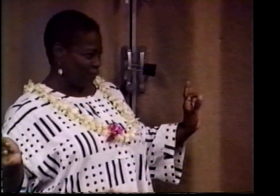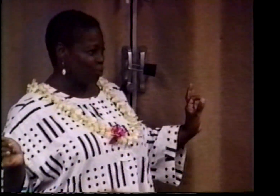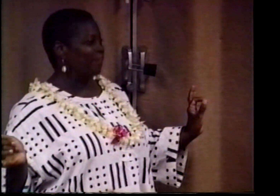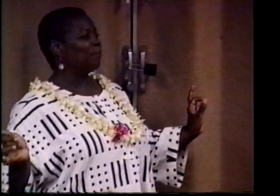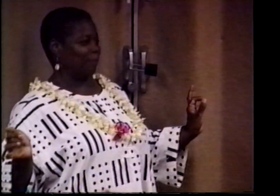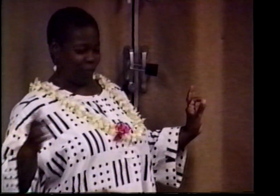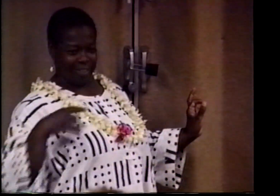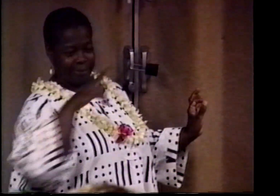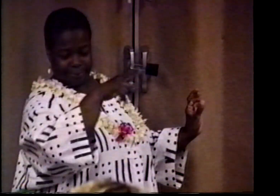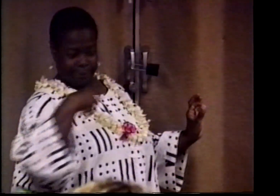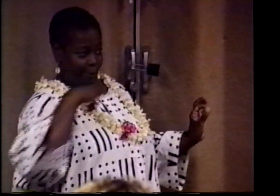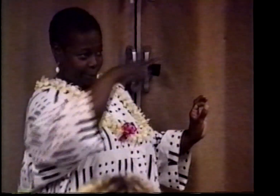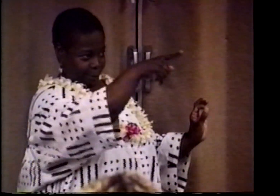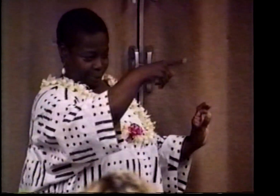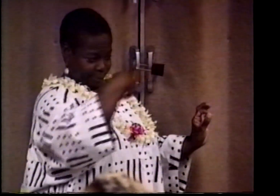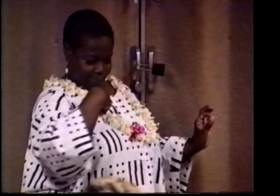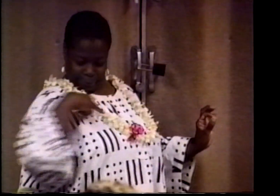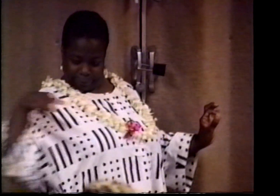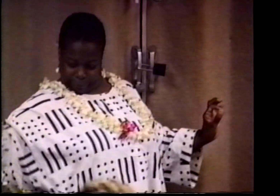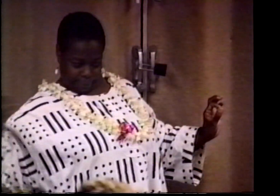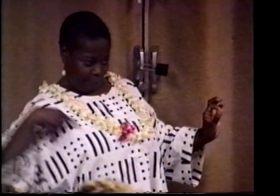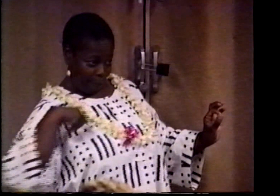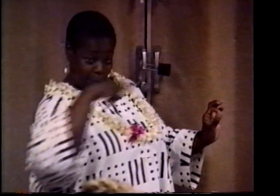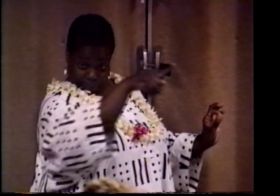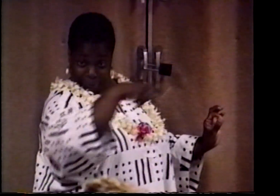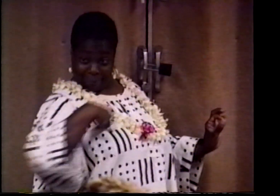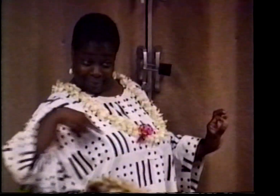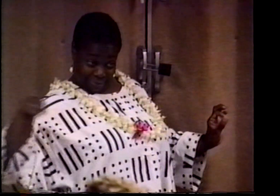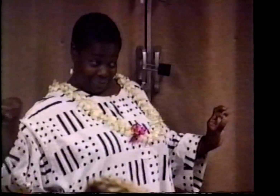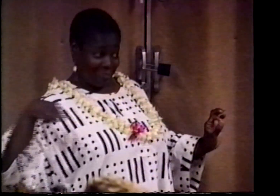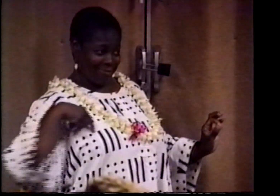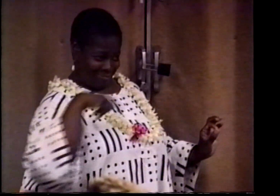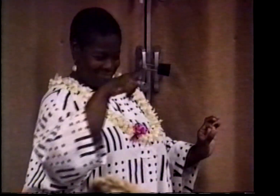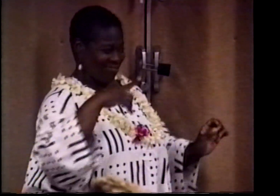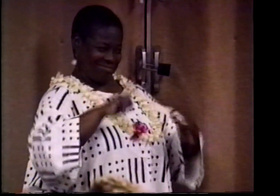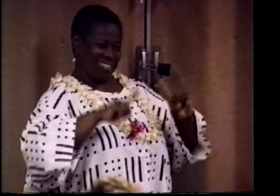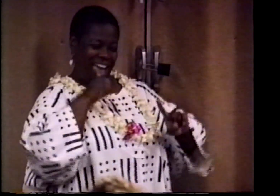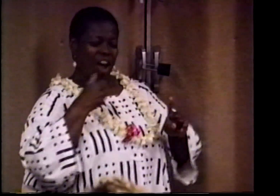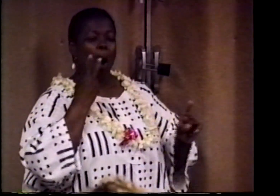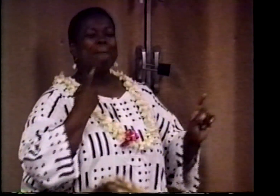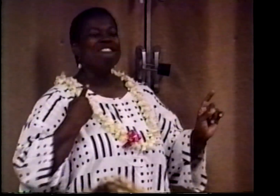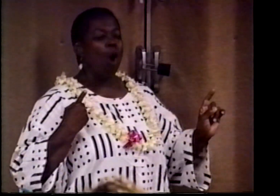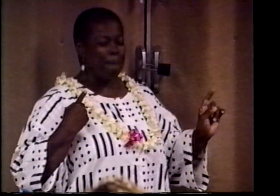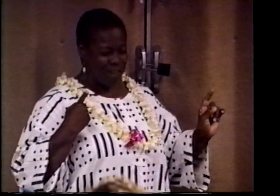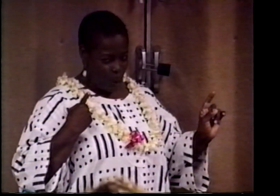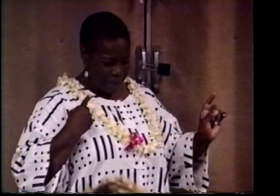And so, she would speak for me, and communication went through her.